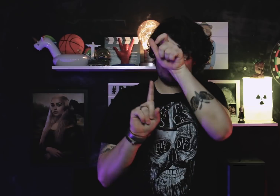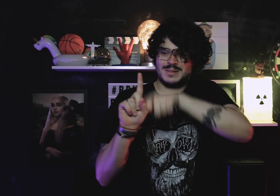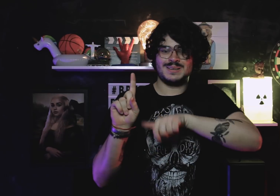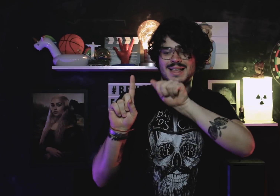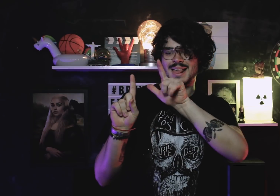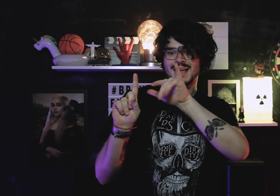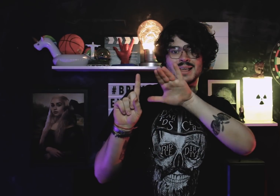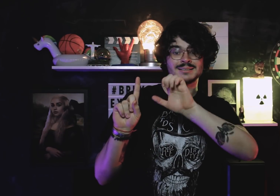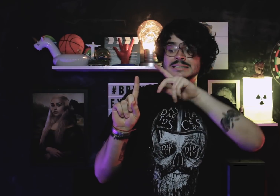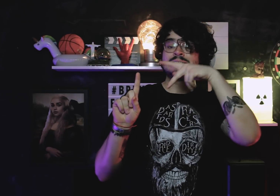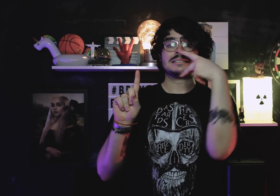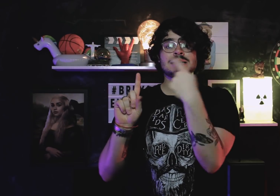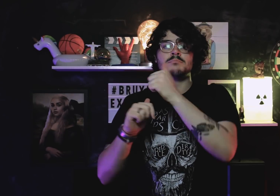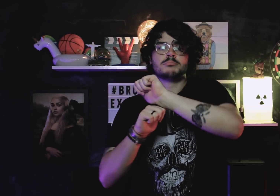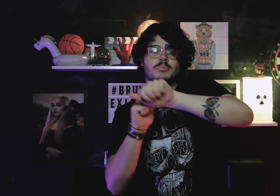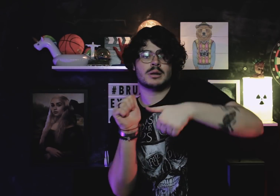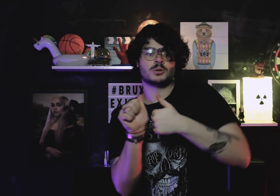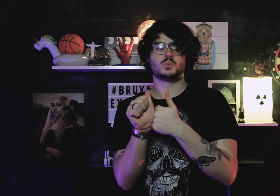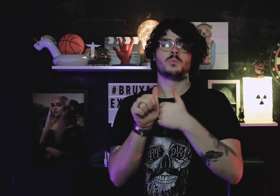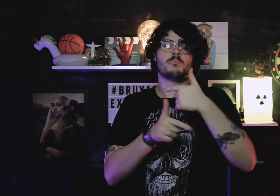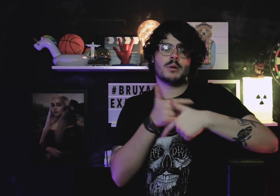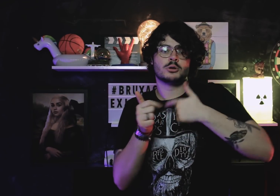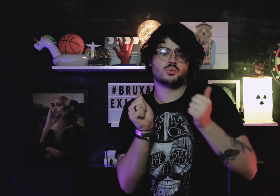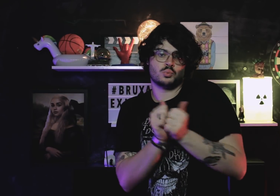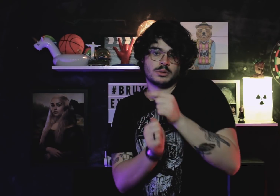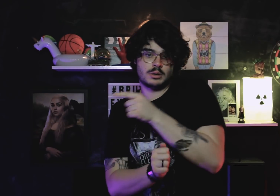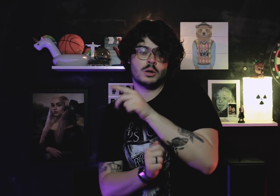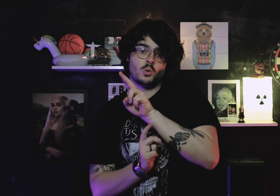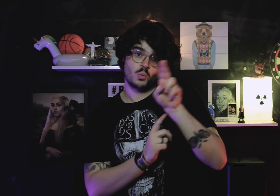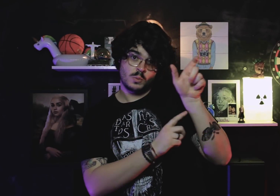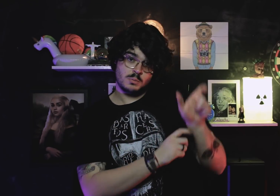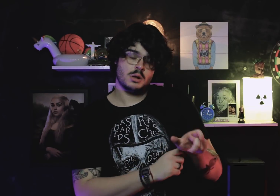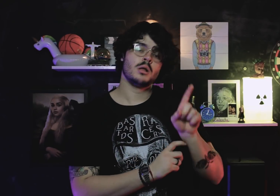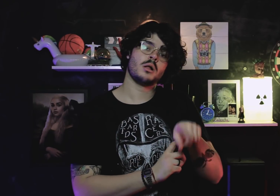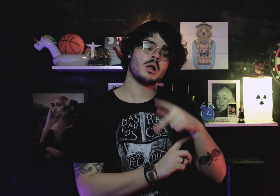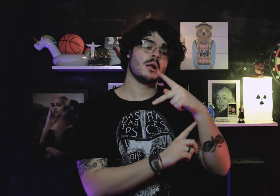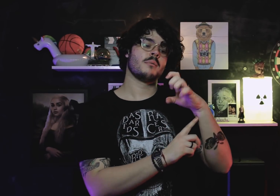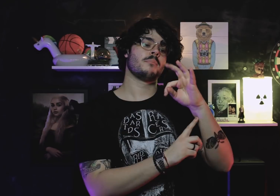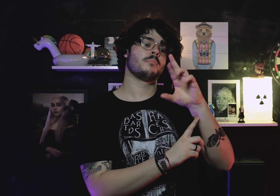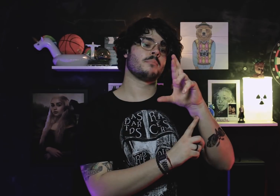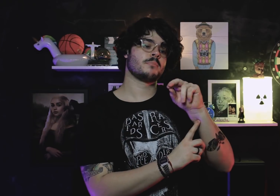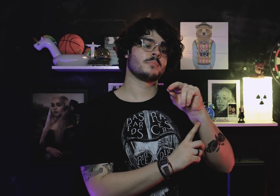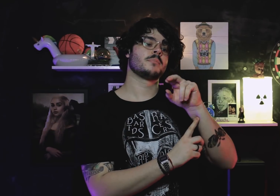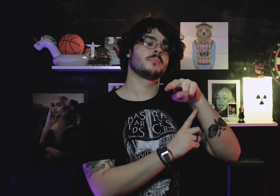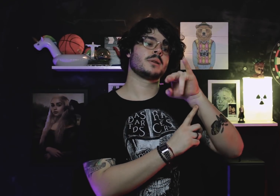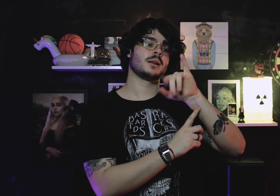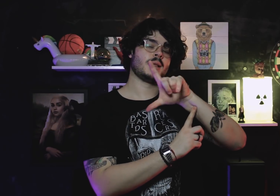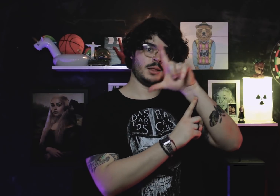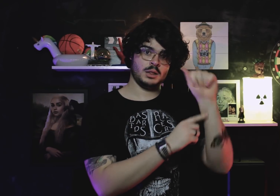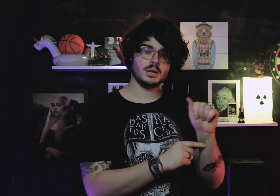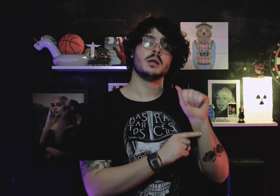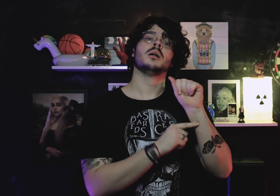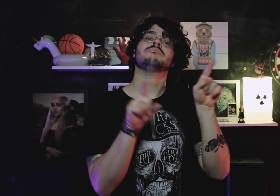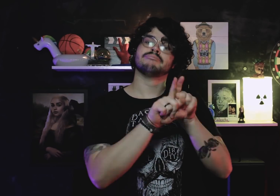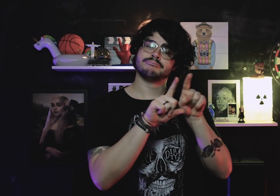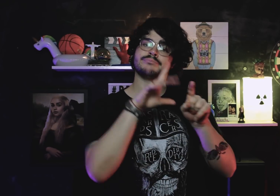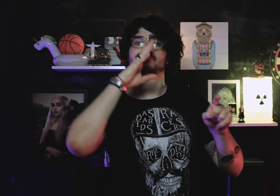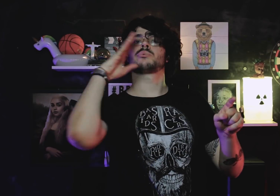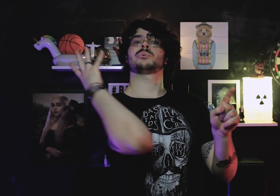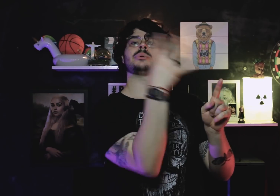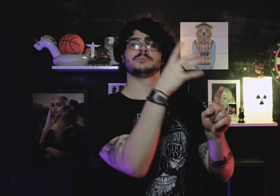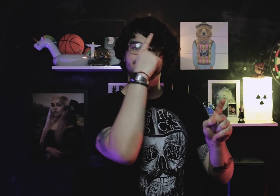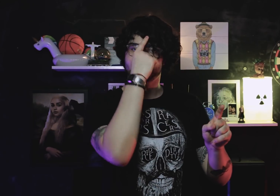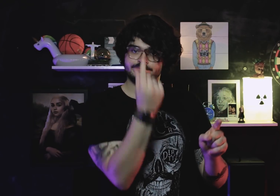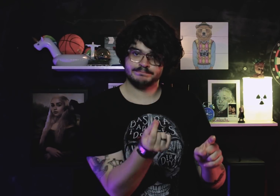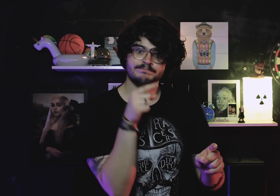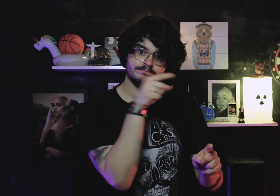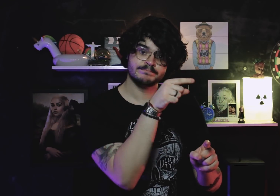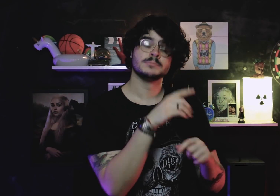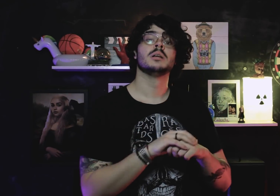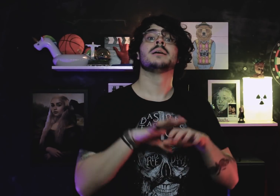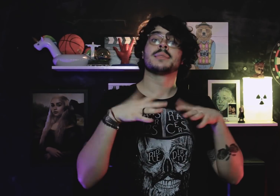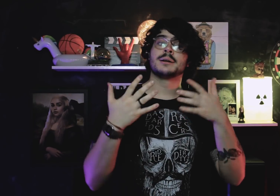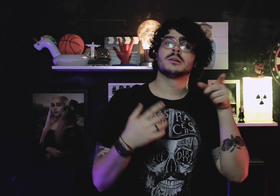And his servant, Petronilla de Meath, was accused of witchcraft too,